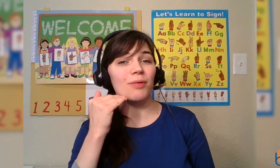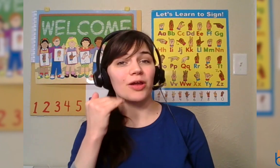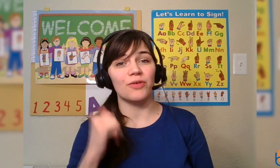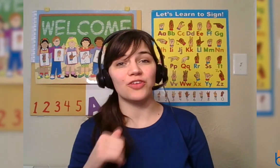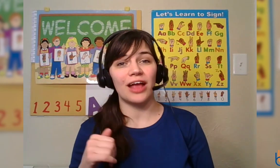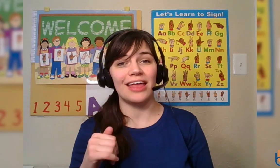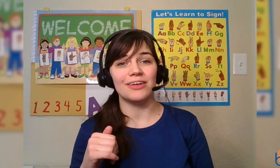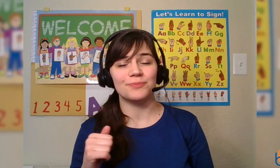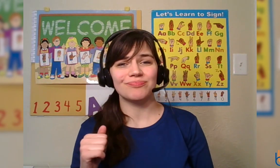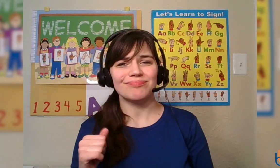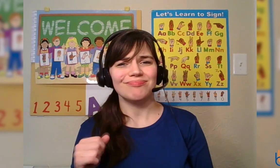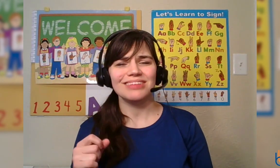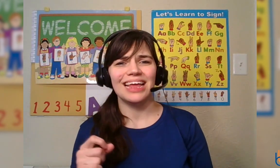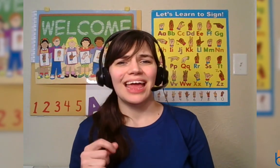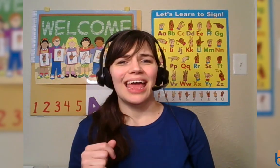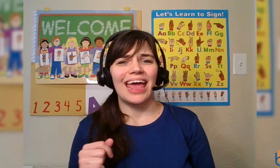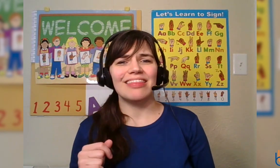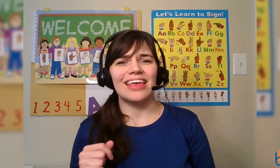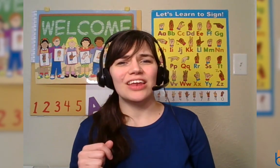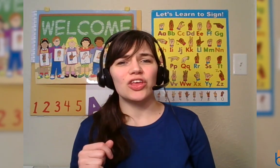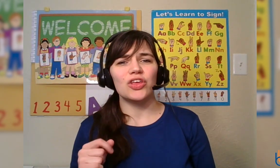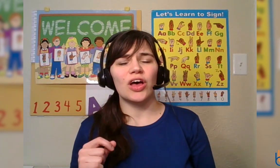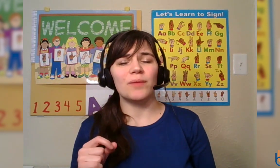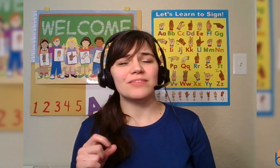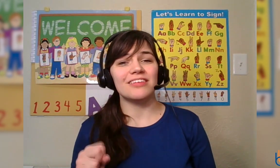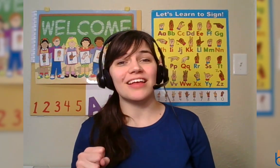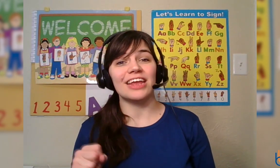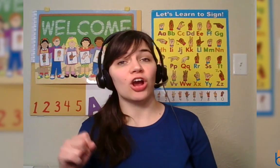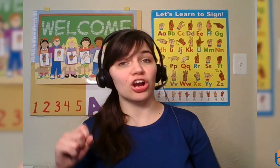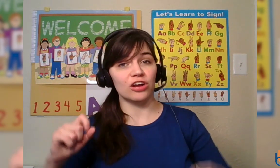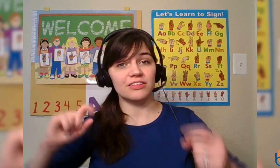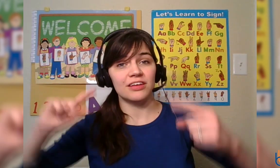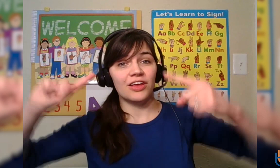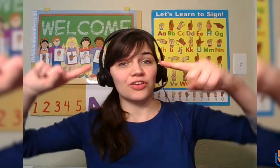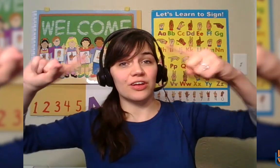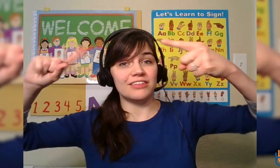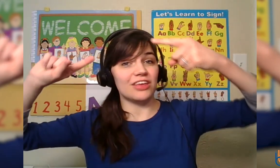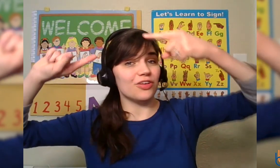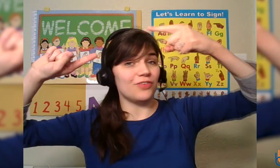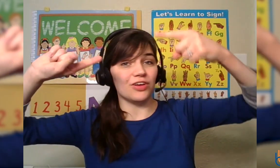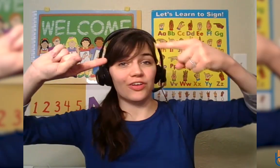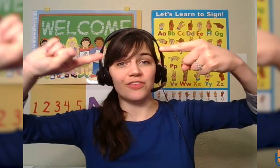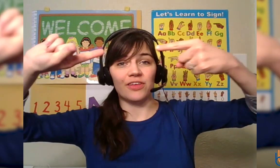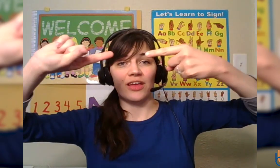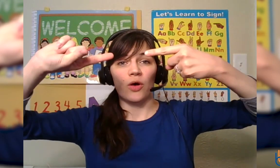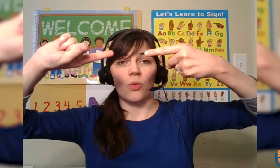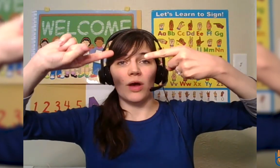bottom of your head. And then to sign hurt, you're gonna take your fingers, one